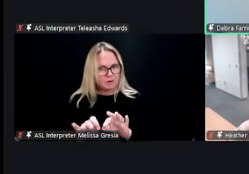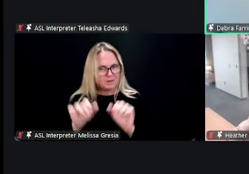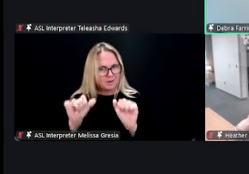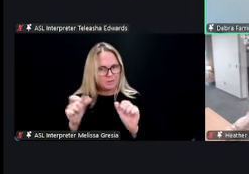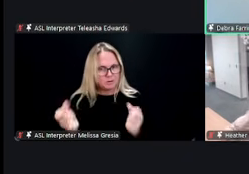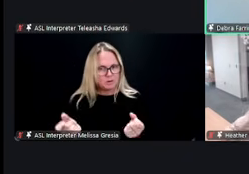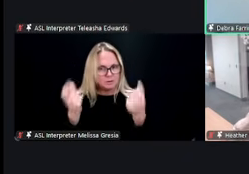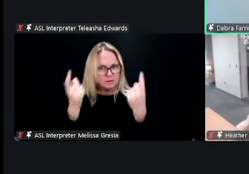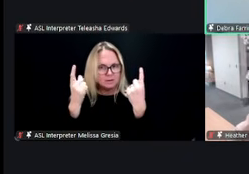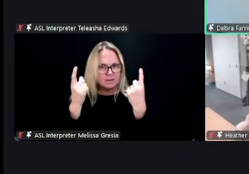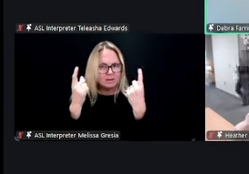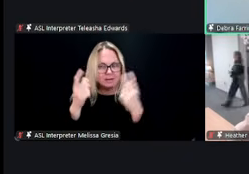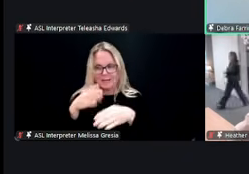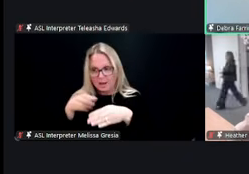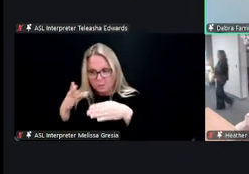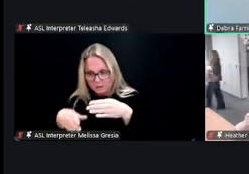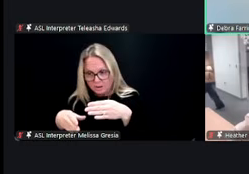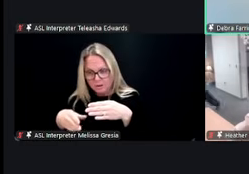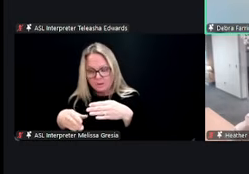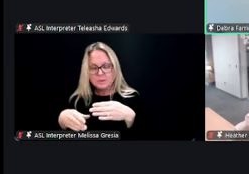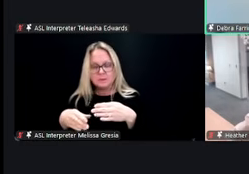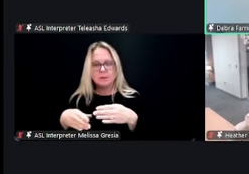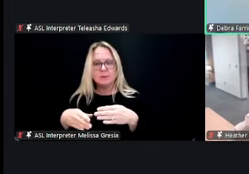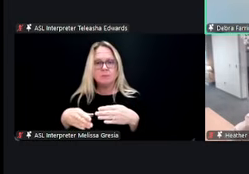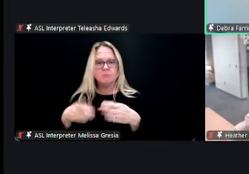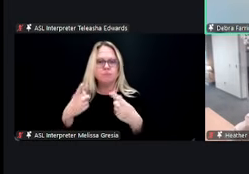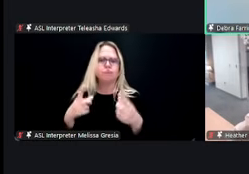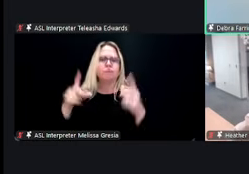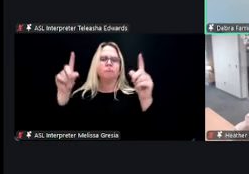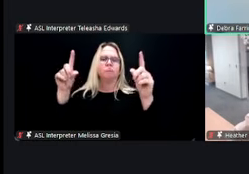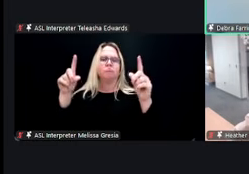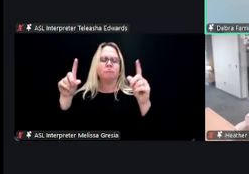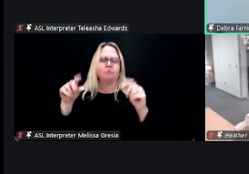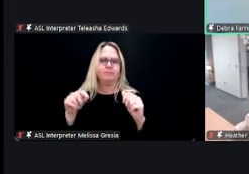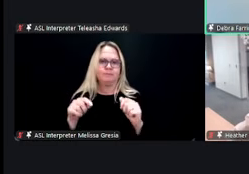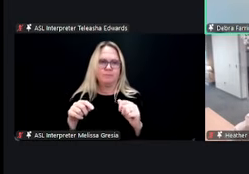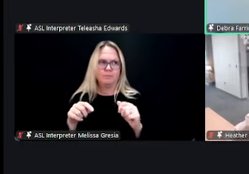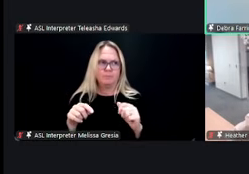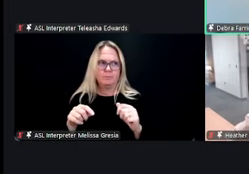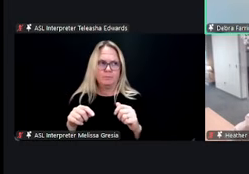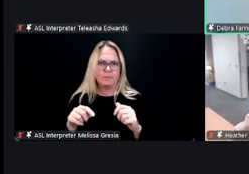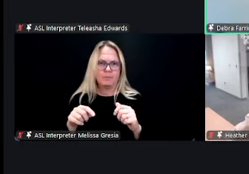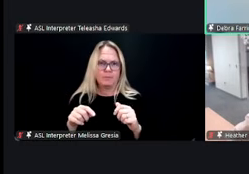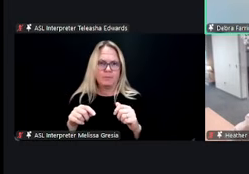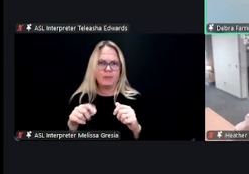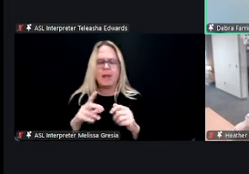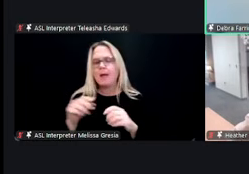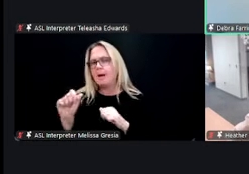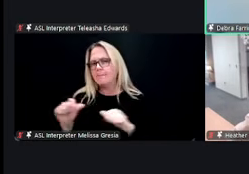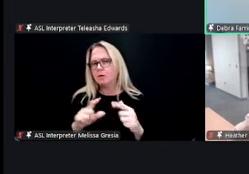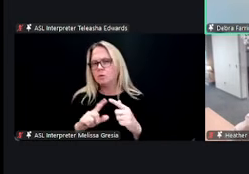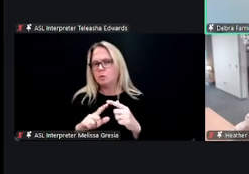um, the outcomes that are being, um, achieved. Um, and the ability to measure I think